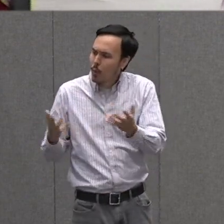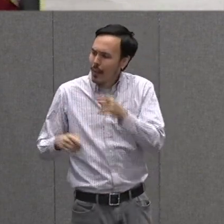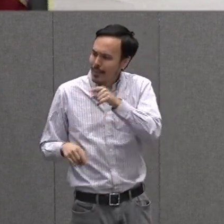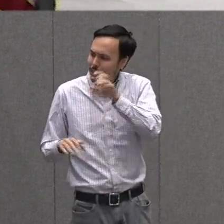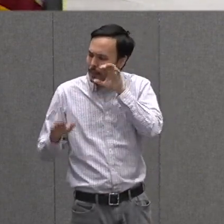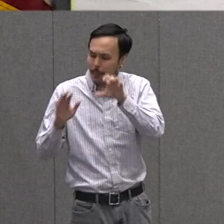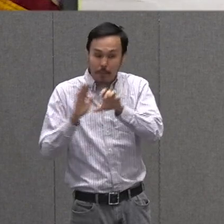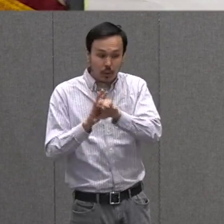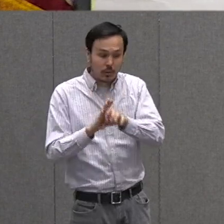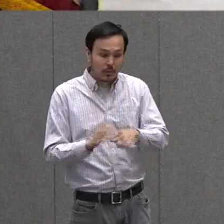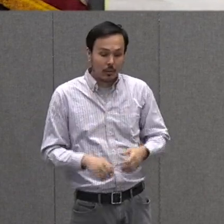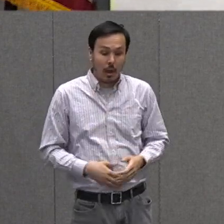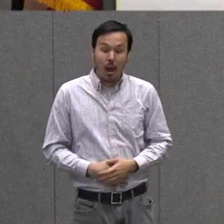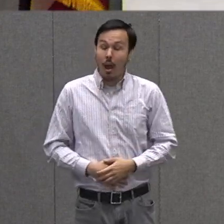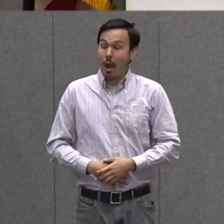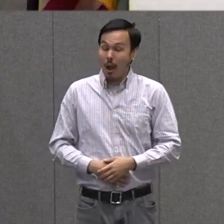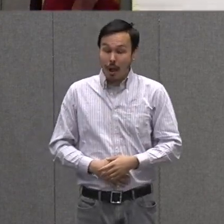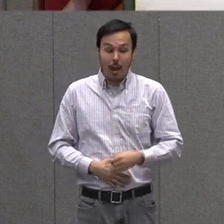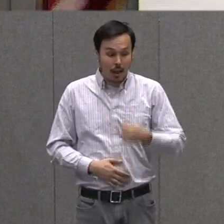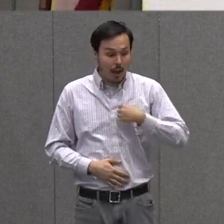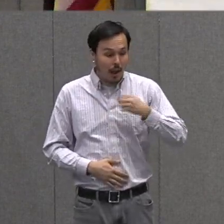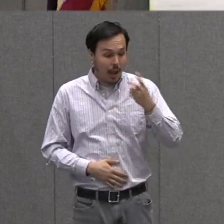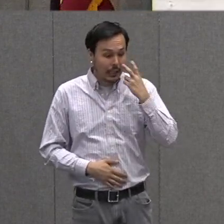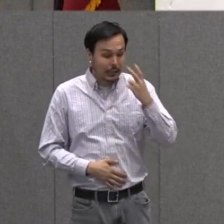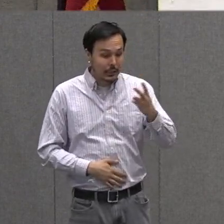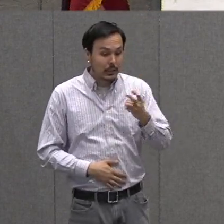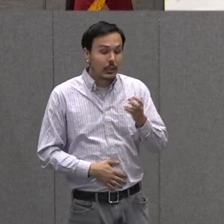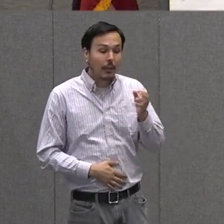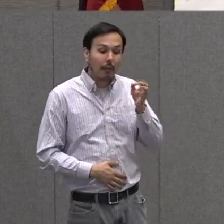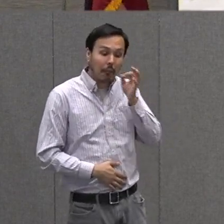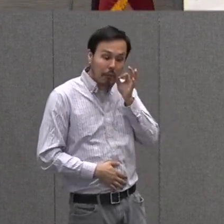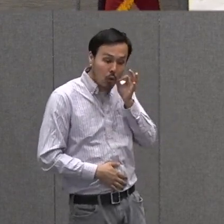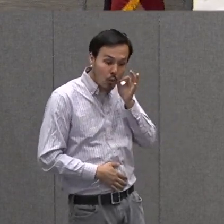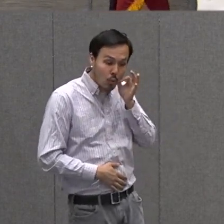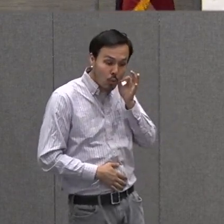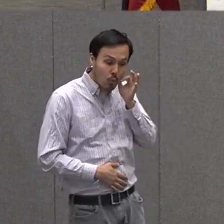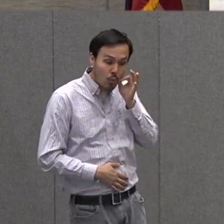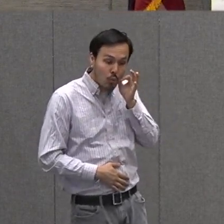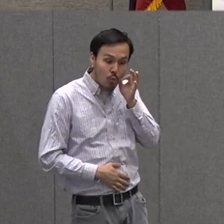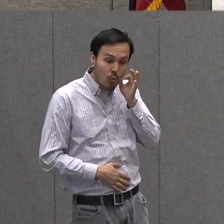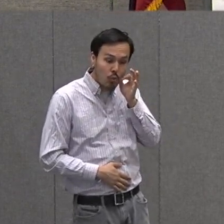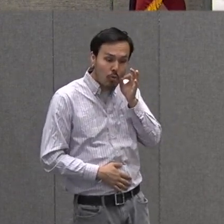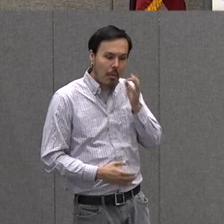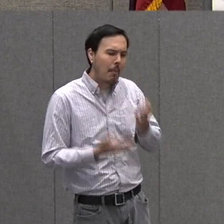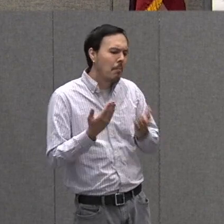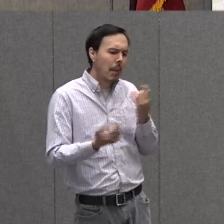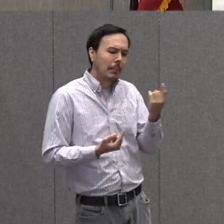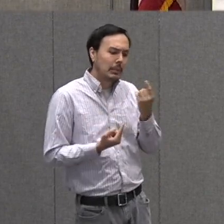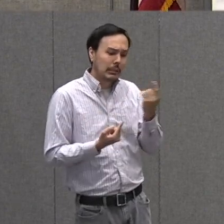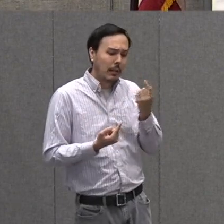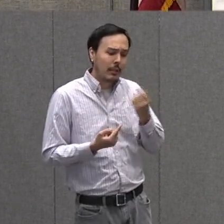I observe some fruits and maybe some stuff that was grown on a farm.